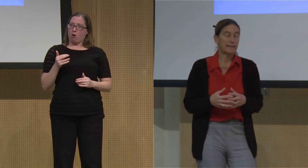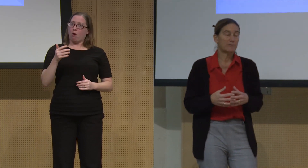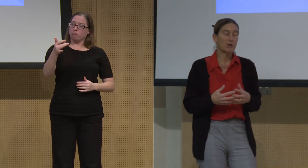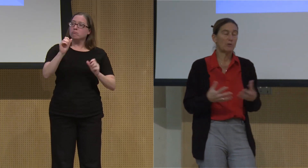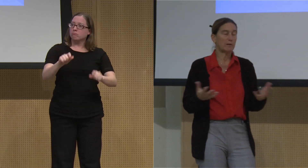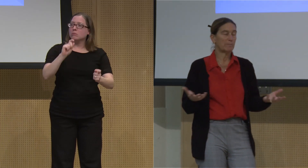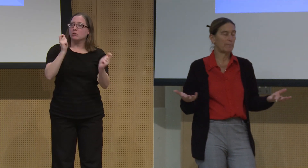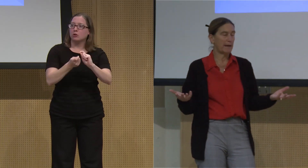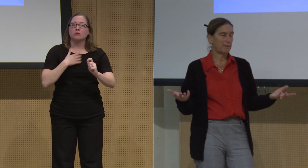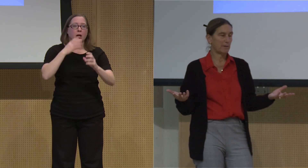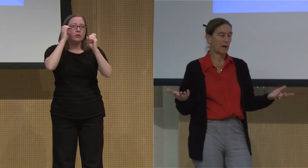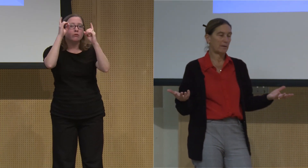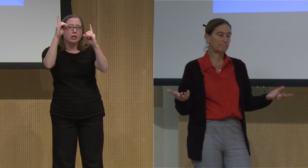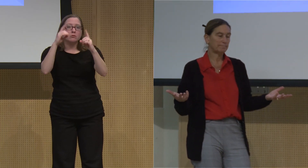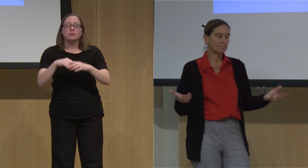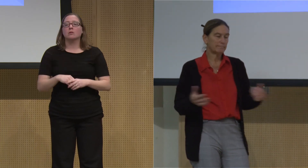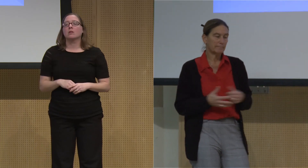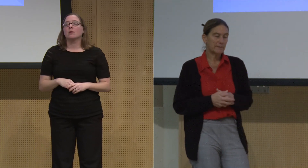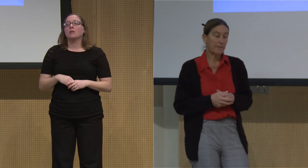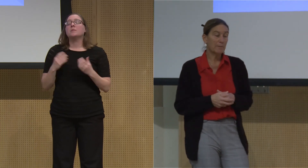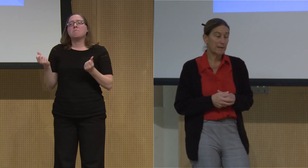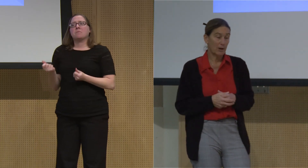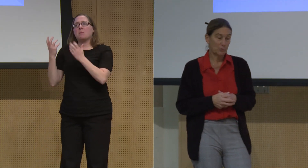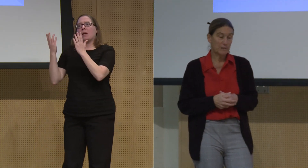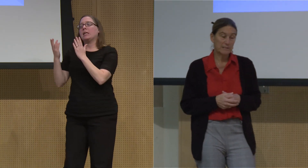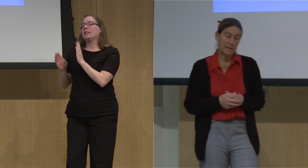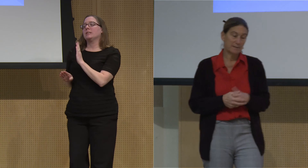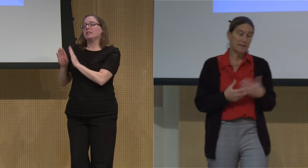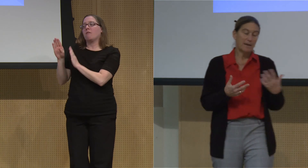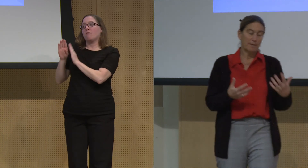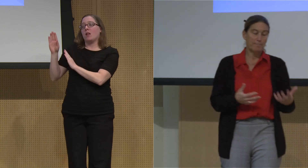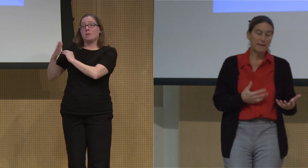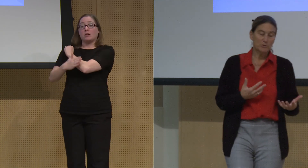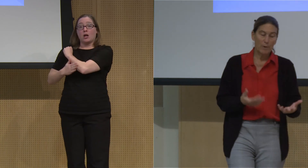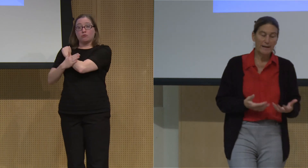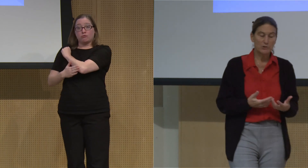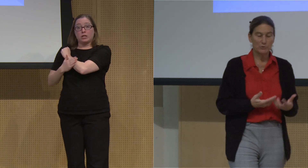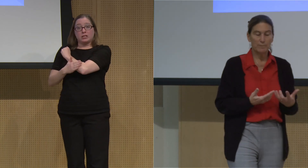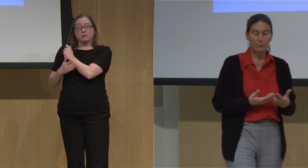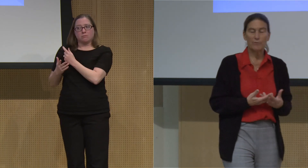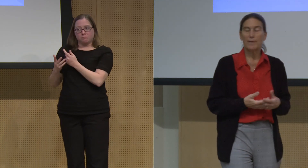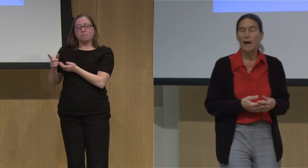SHOWN IN MANY, UM, DEVELOPING COUNTRIES IS THE BEST WAY TO IMPROVE THE HEALTH